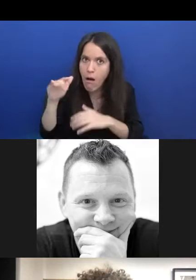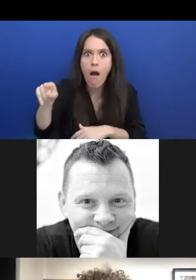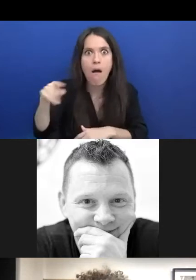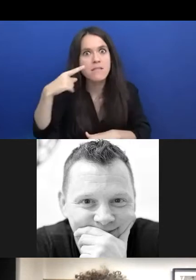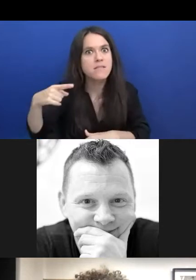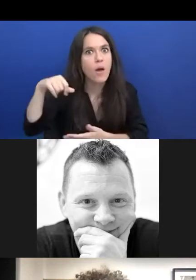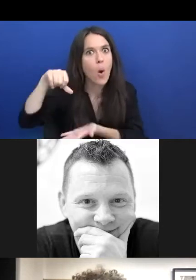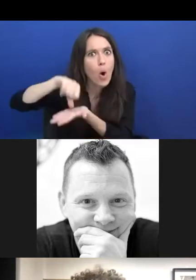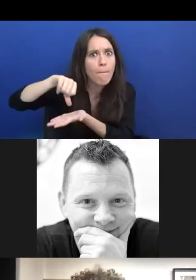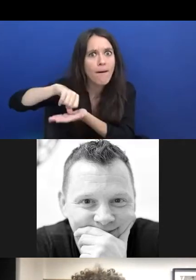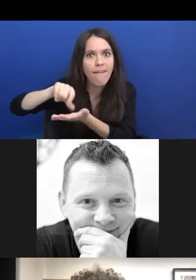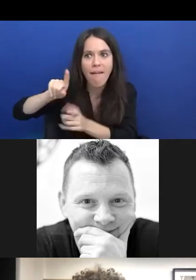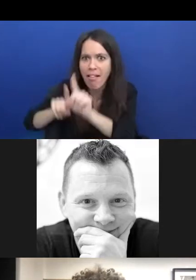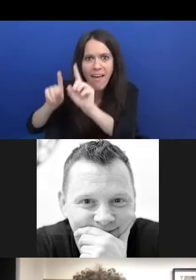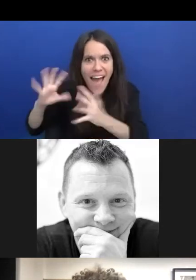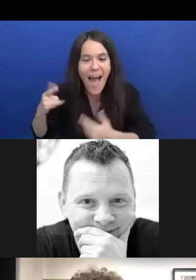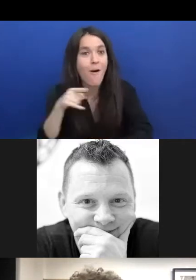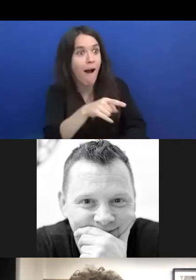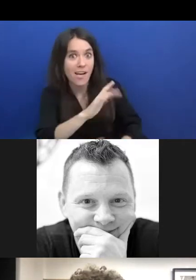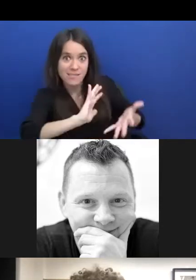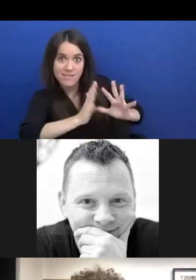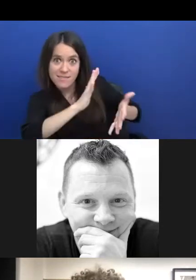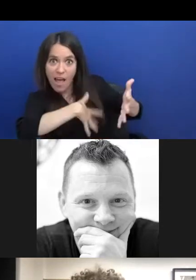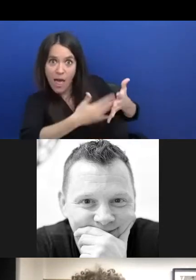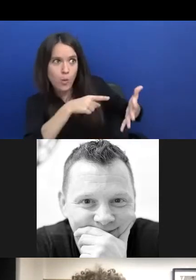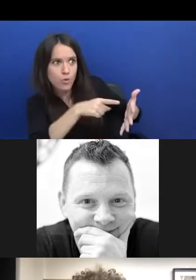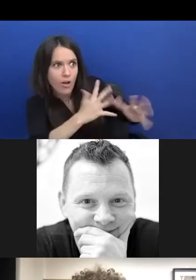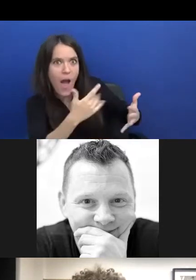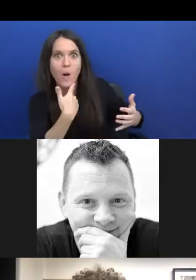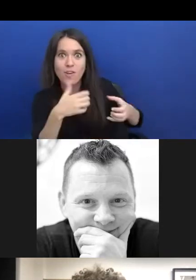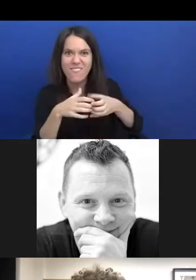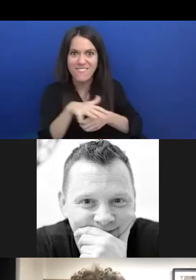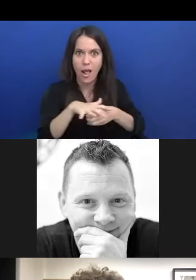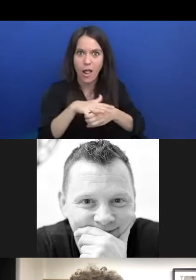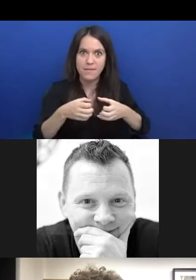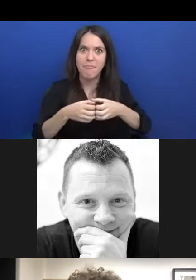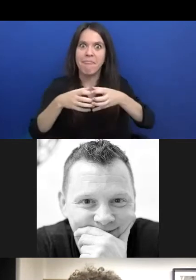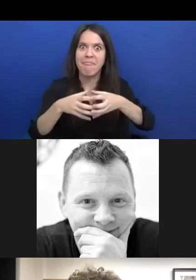and I think as the field gets older and bigger we need to resist that tendency to